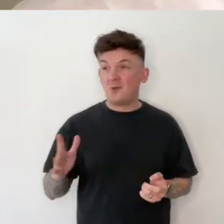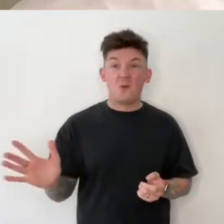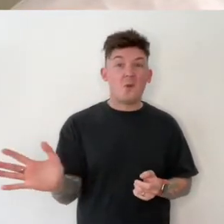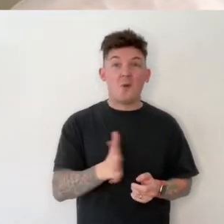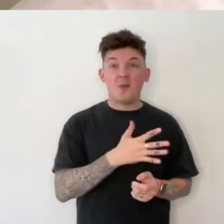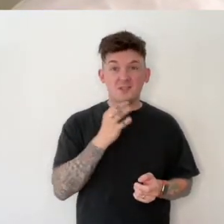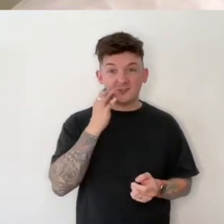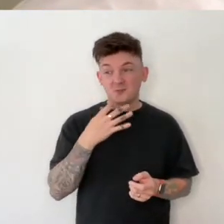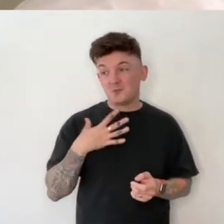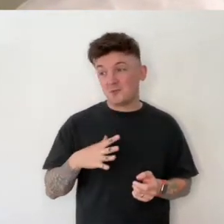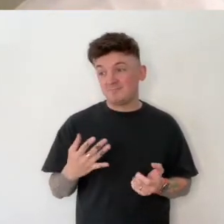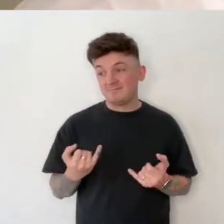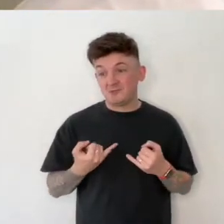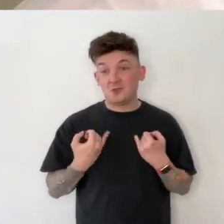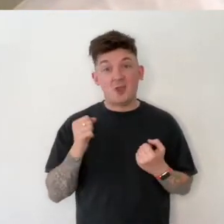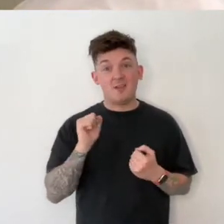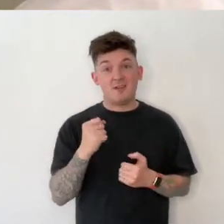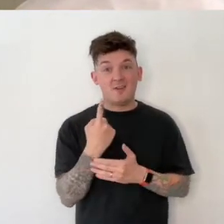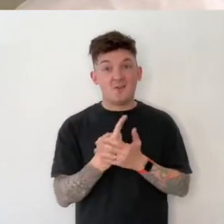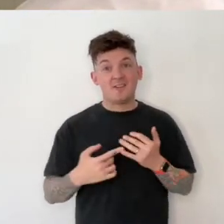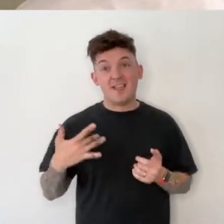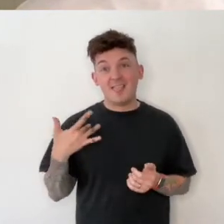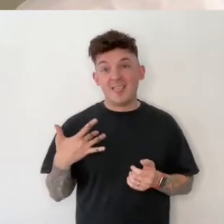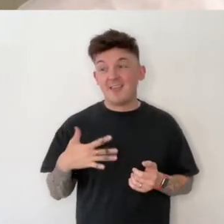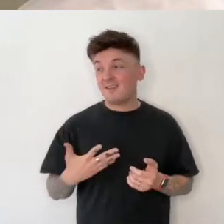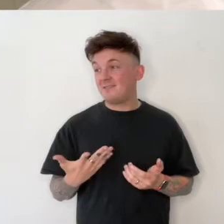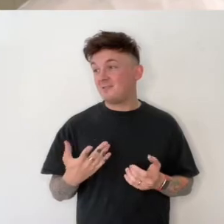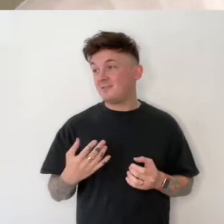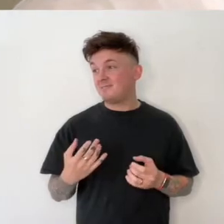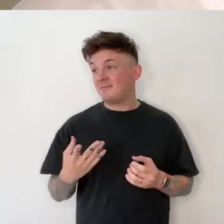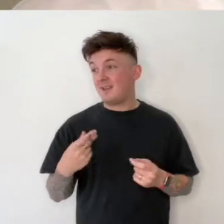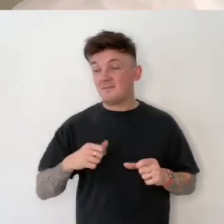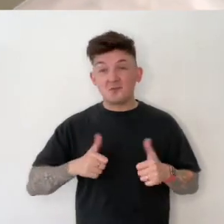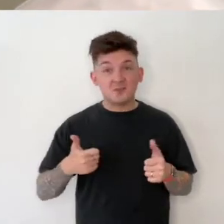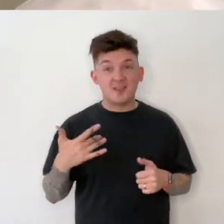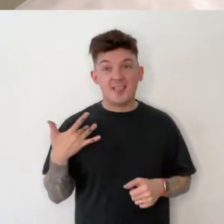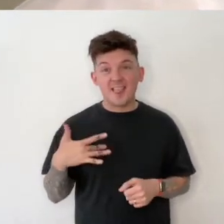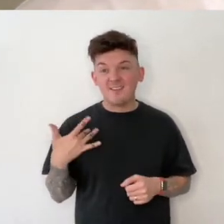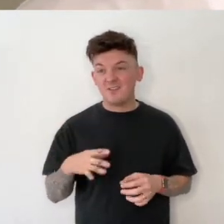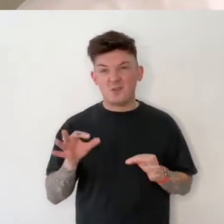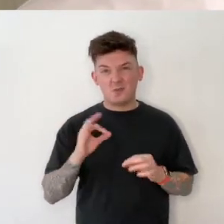in the world, wanting to do our best in the world. no one's here to do things we're not